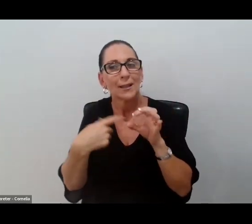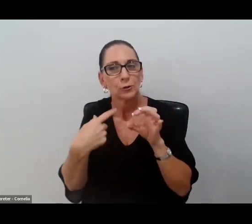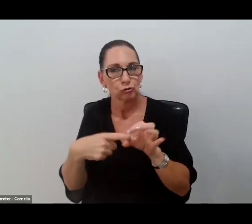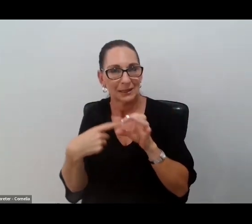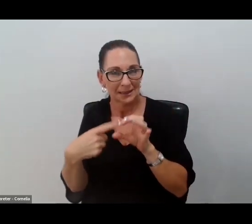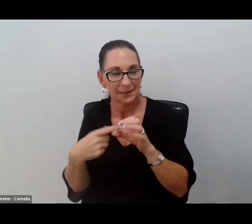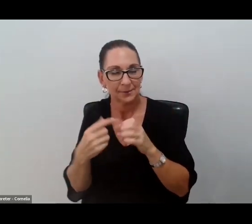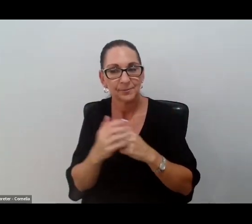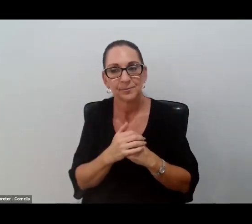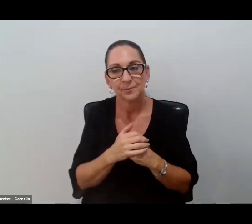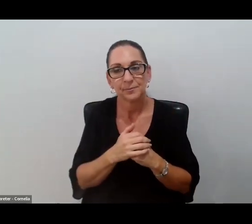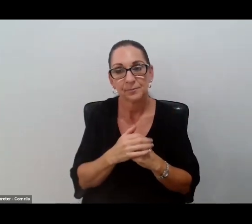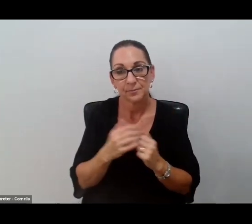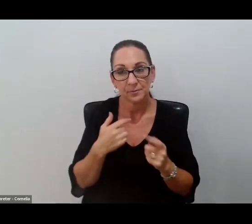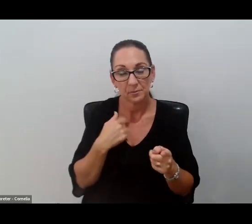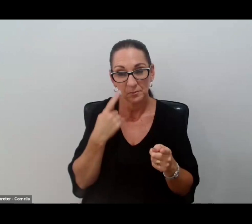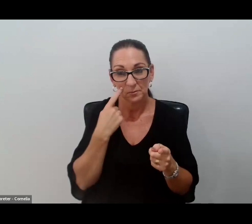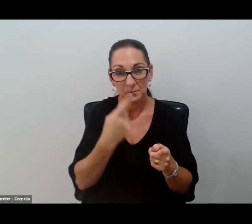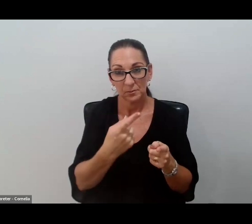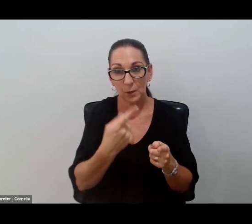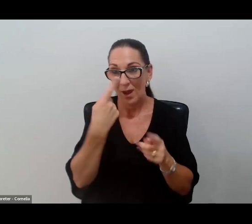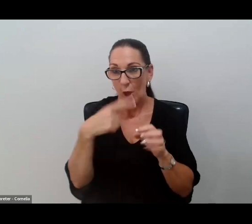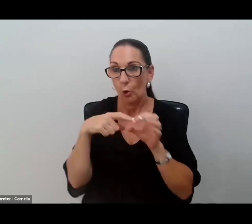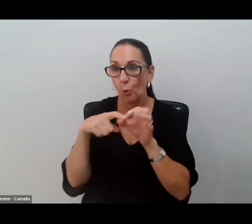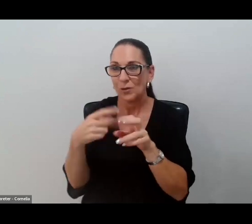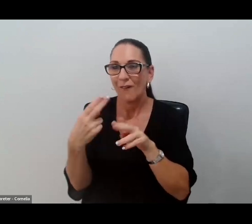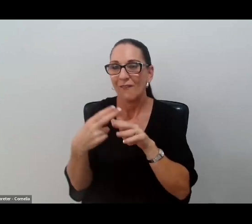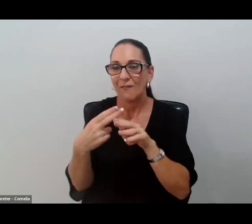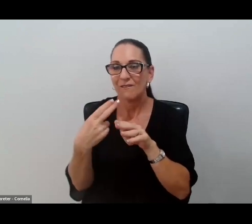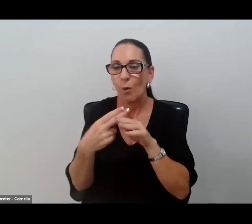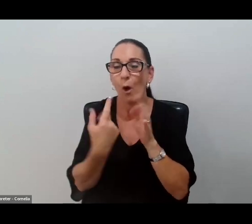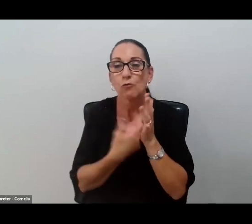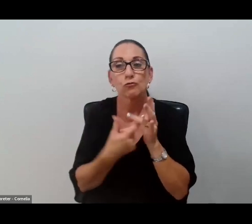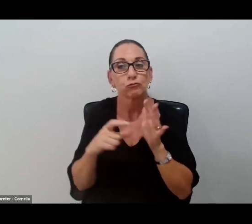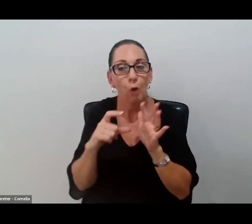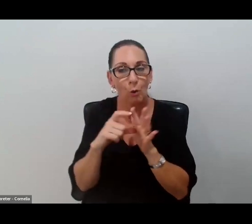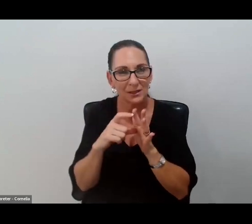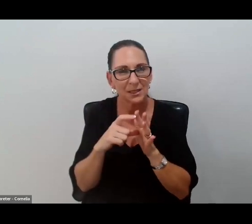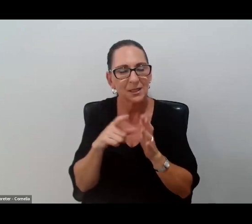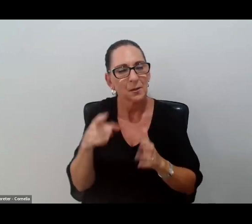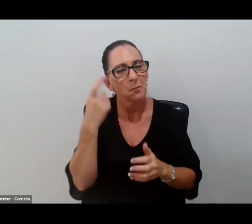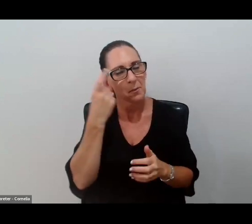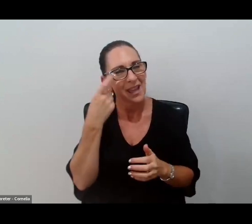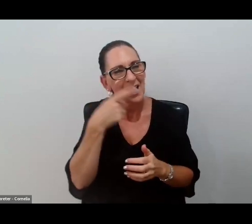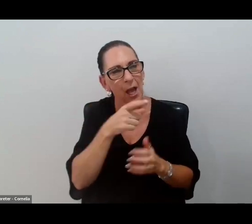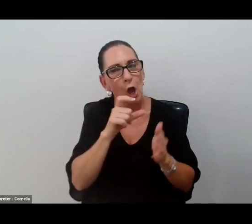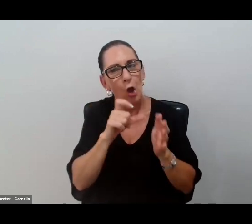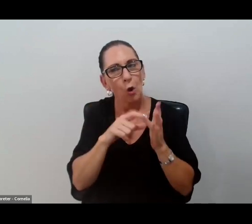So the one I have here is for Rod. How does the Commission plan to use existing